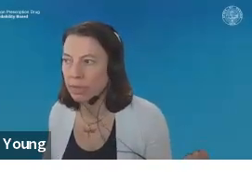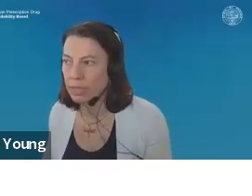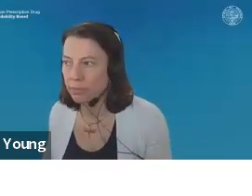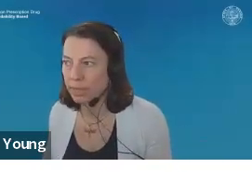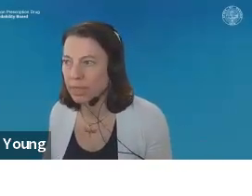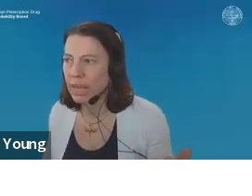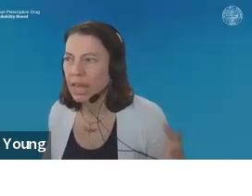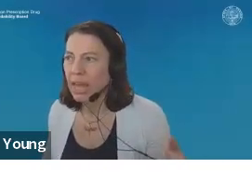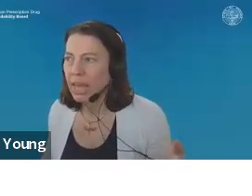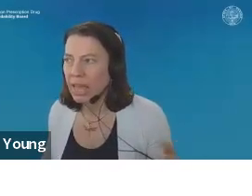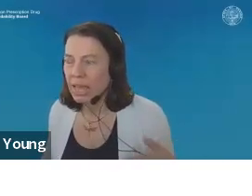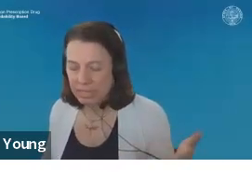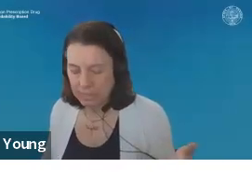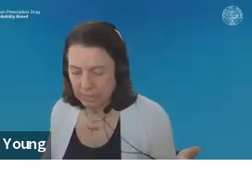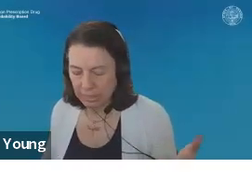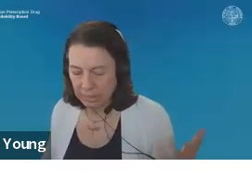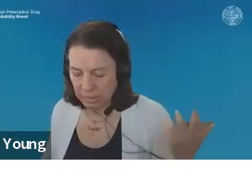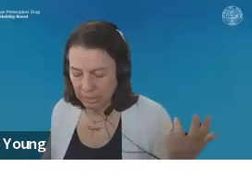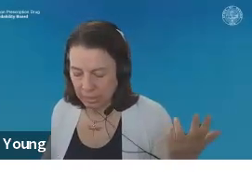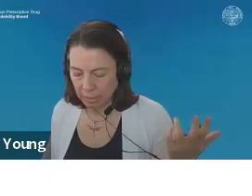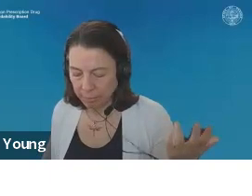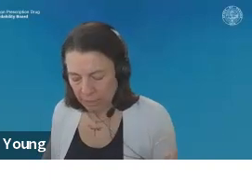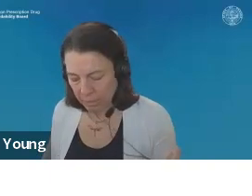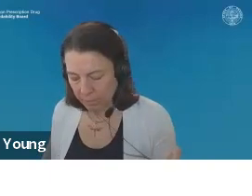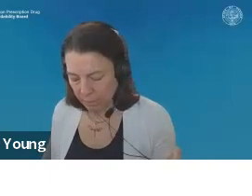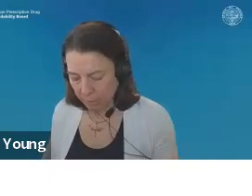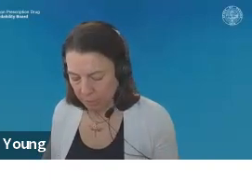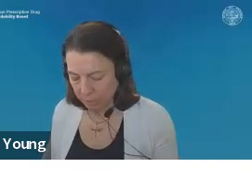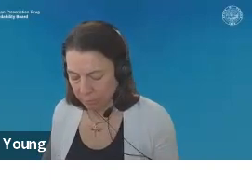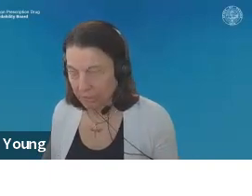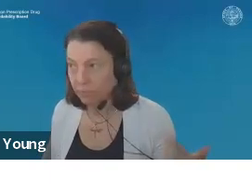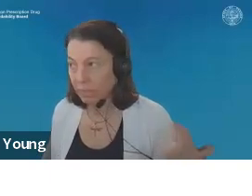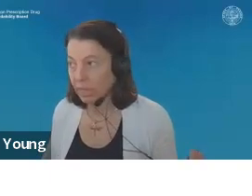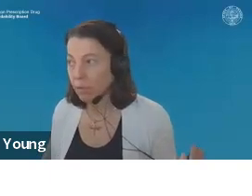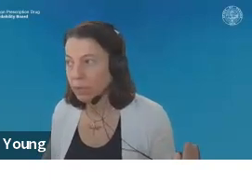PDAB each month. And um based on some of the comments we've received lately,